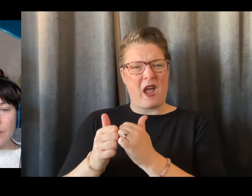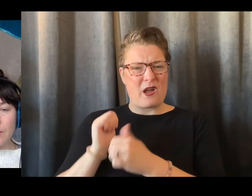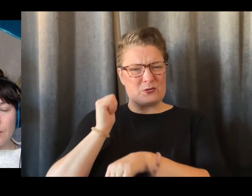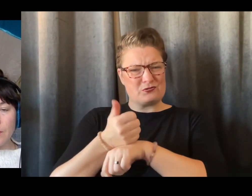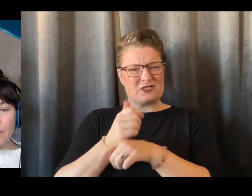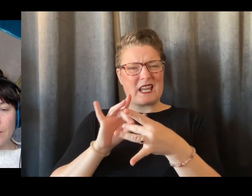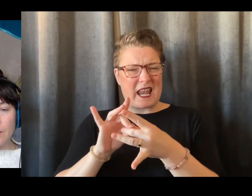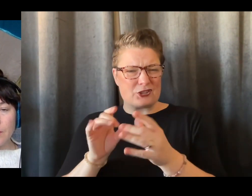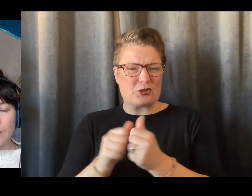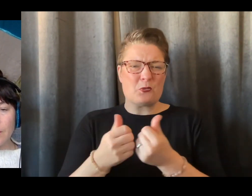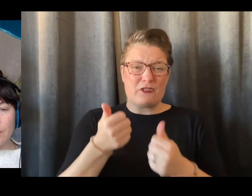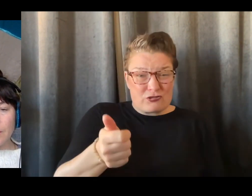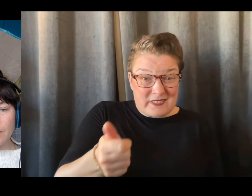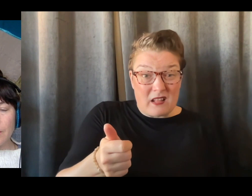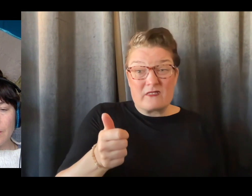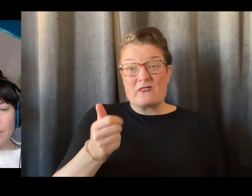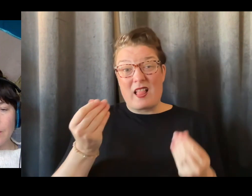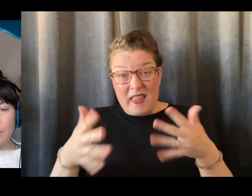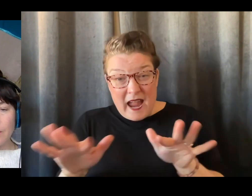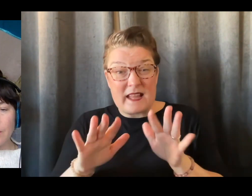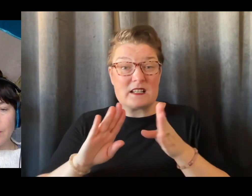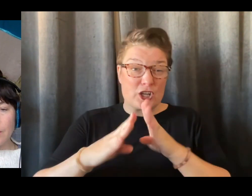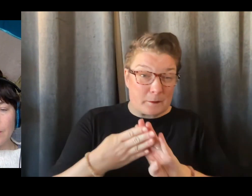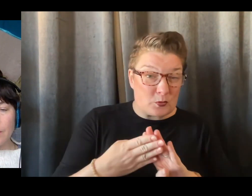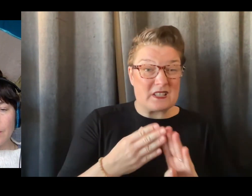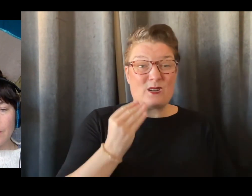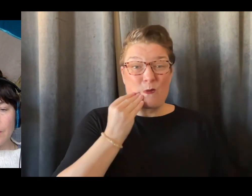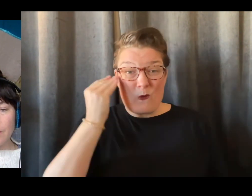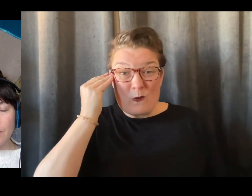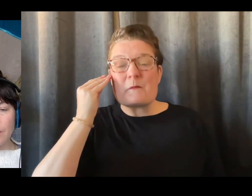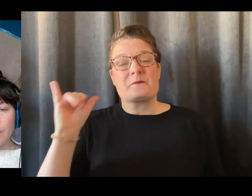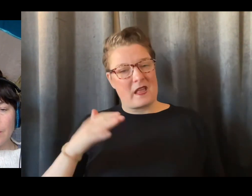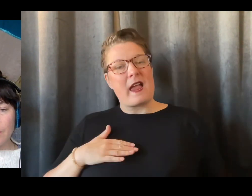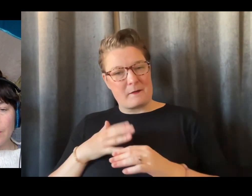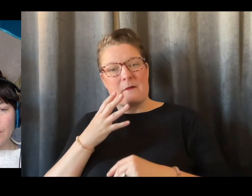My family left, like a lot of Jewish people, we left Morocco, not because that wasn't home.